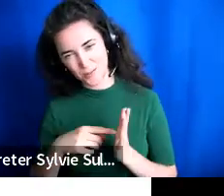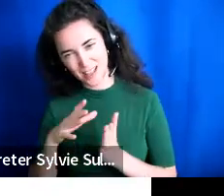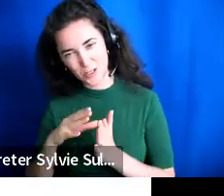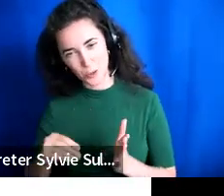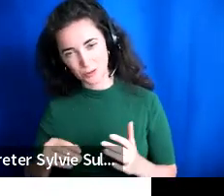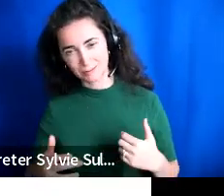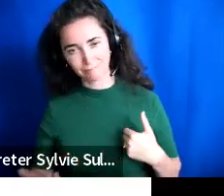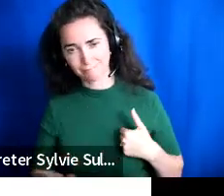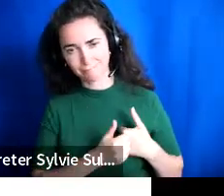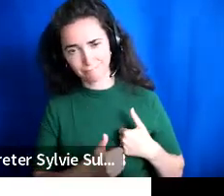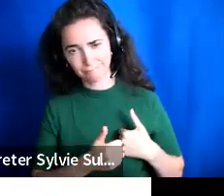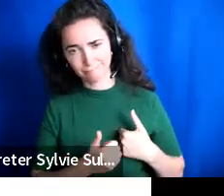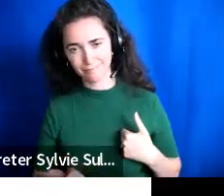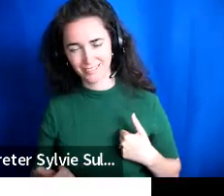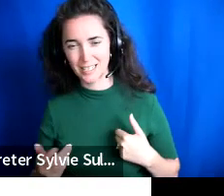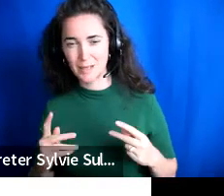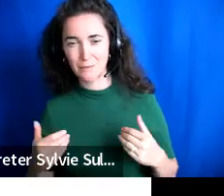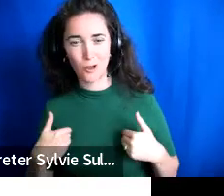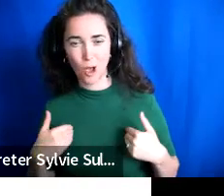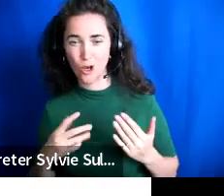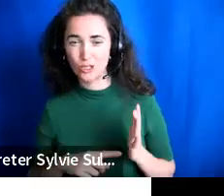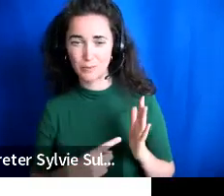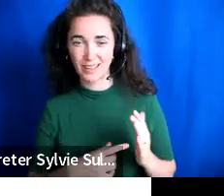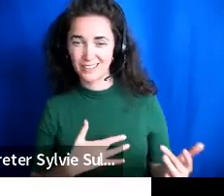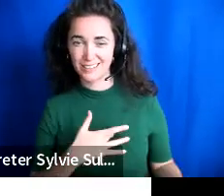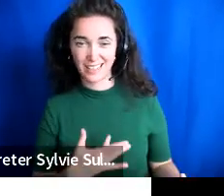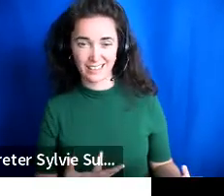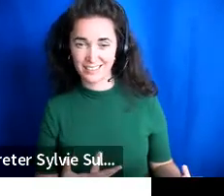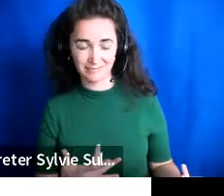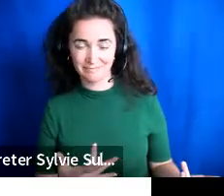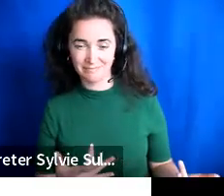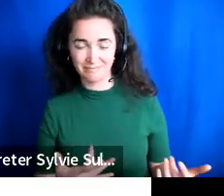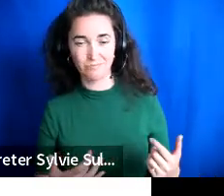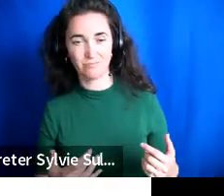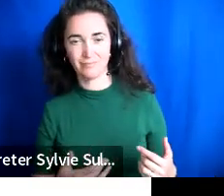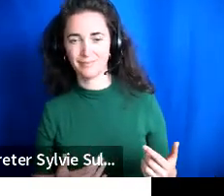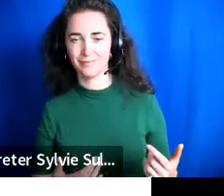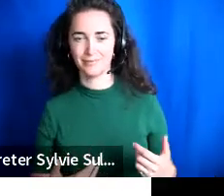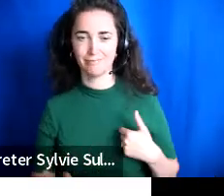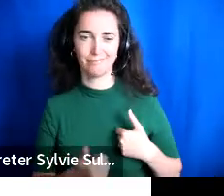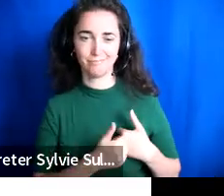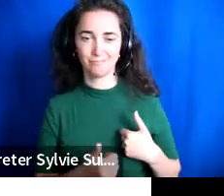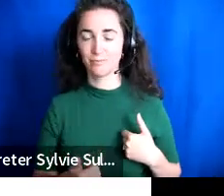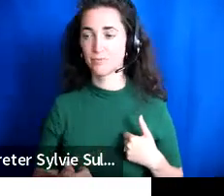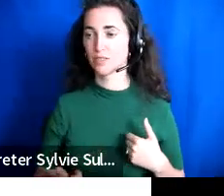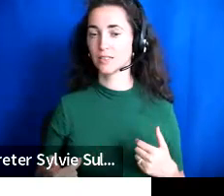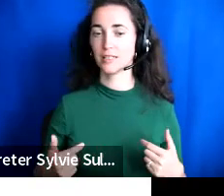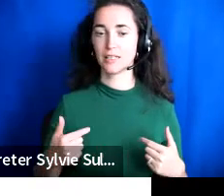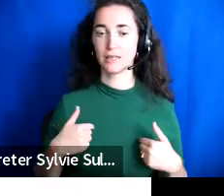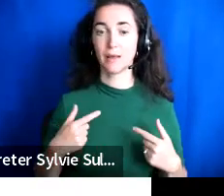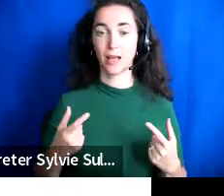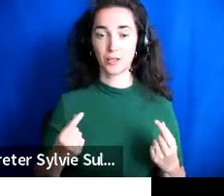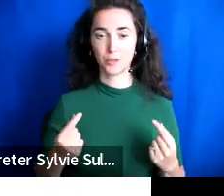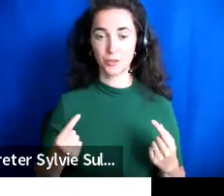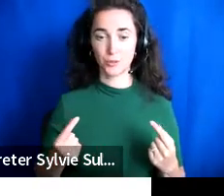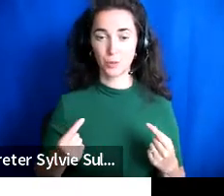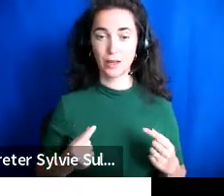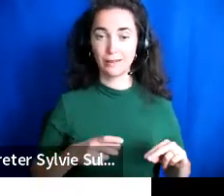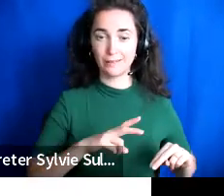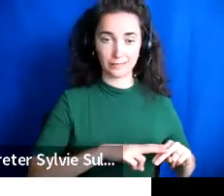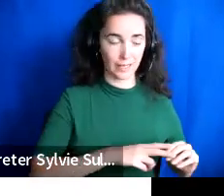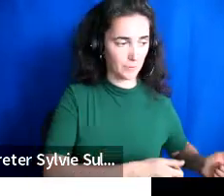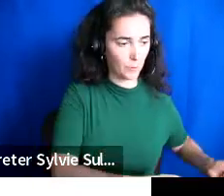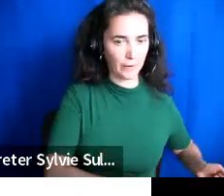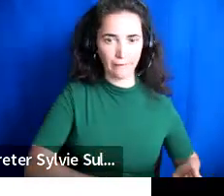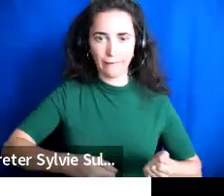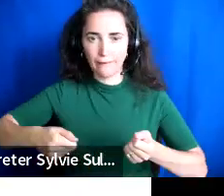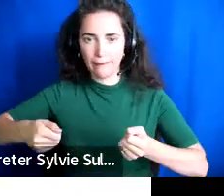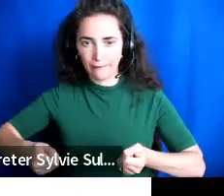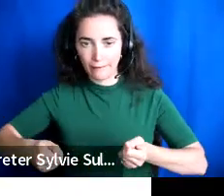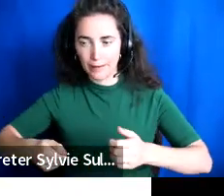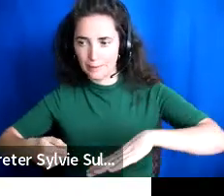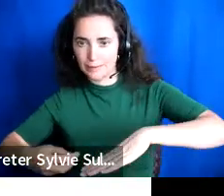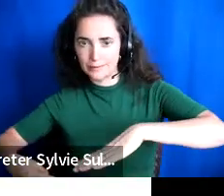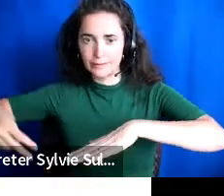Young people can be sensitive. so may often I had to subject myself to the ridicule by bringing in a bench to stand up on to insert the video into the Vcr.